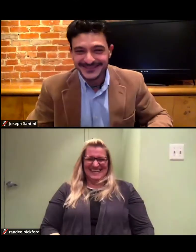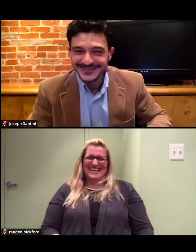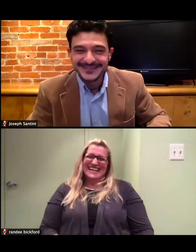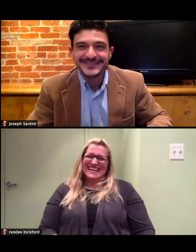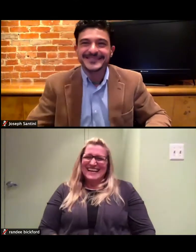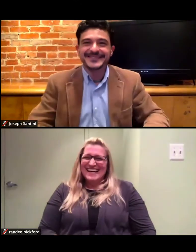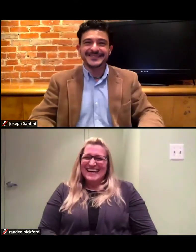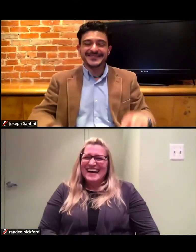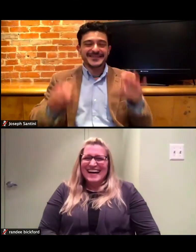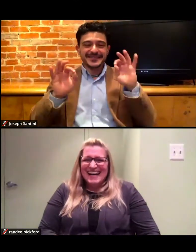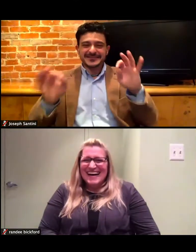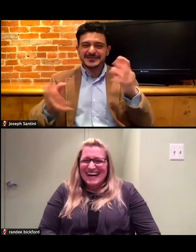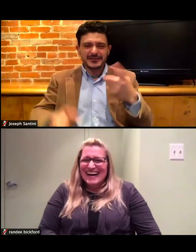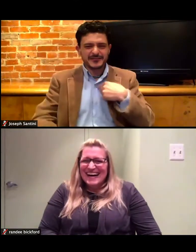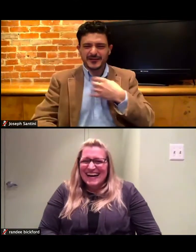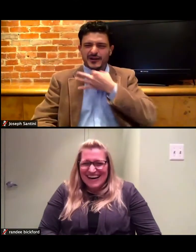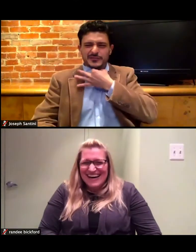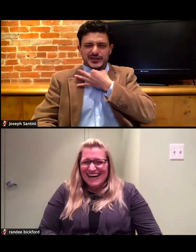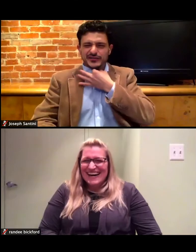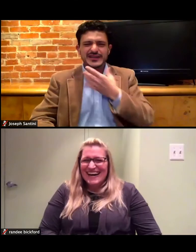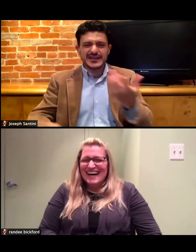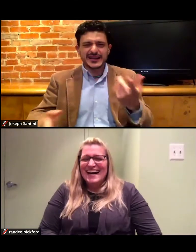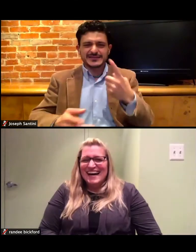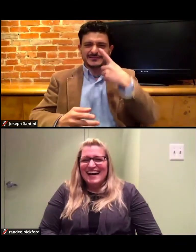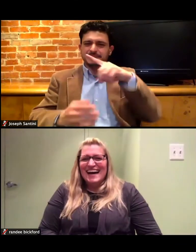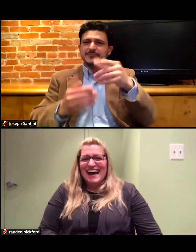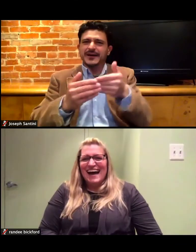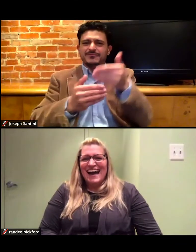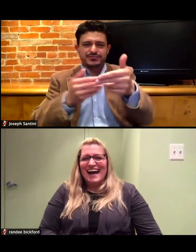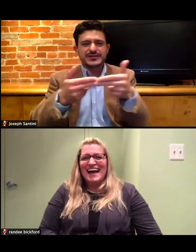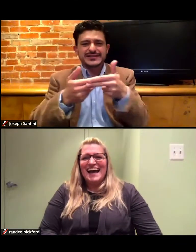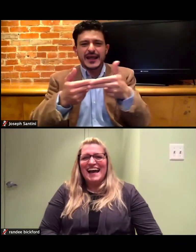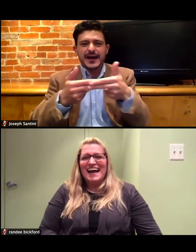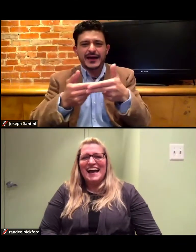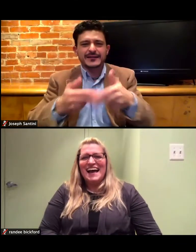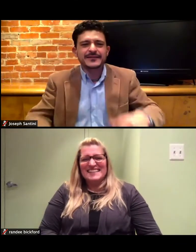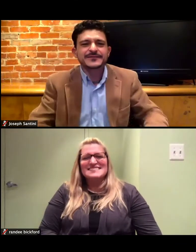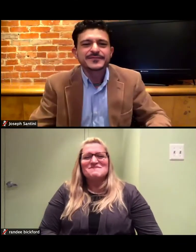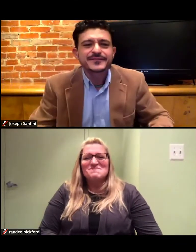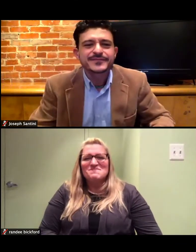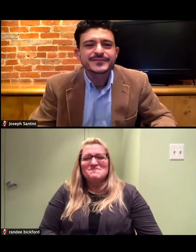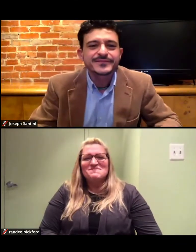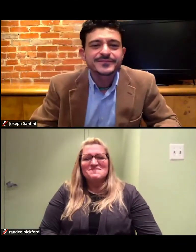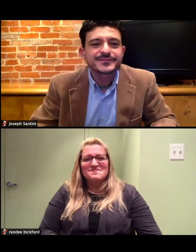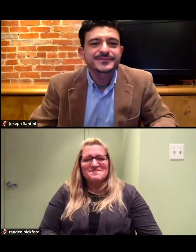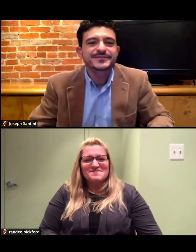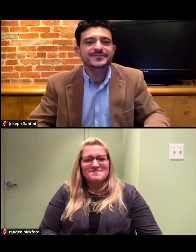It's hard to resist that wavering. I've experienced that myself. So, let's go on to the next site.